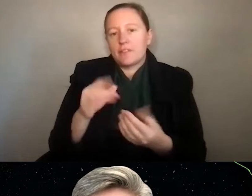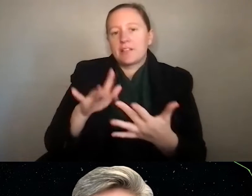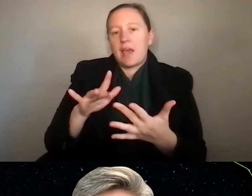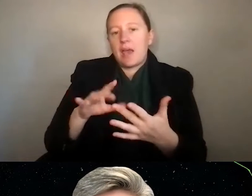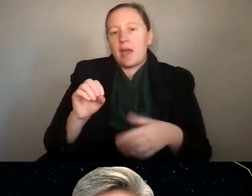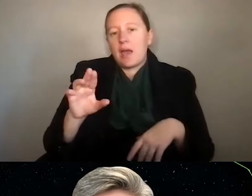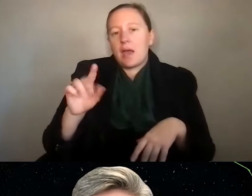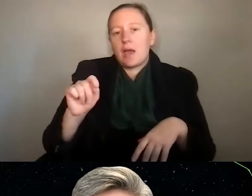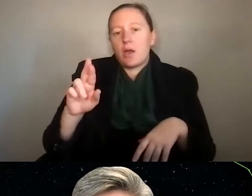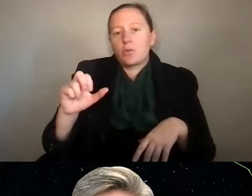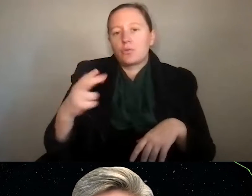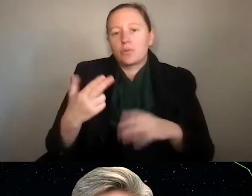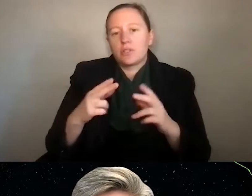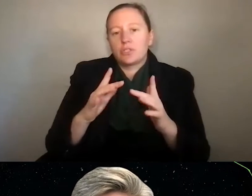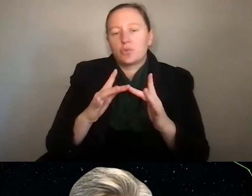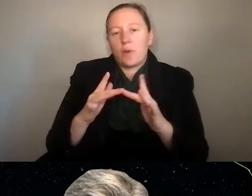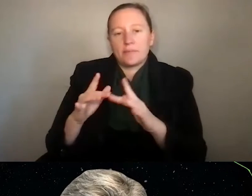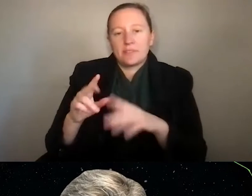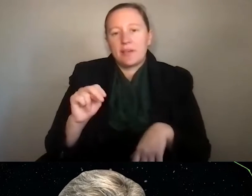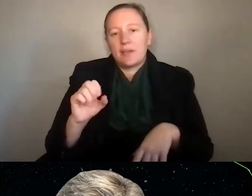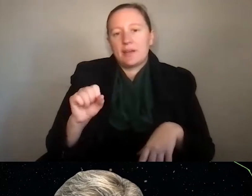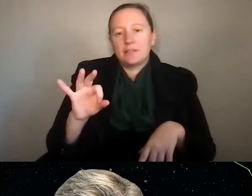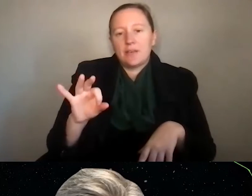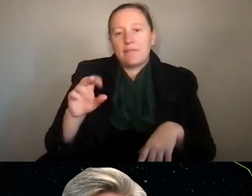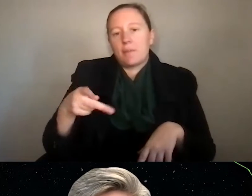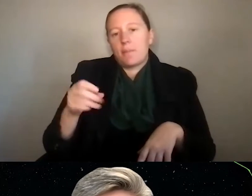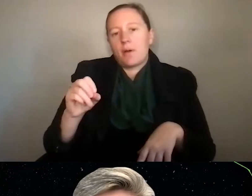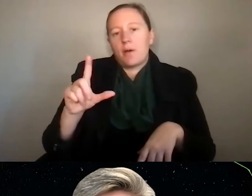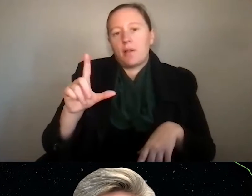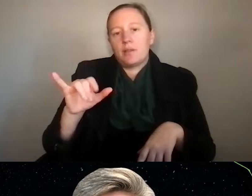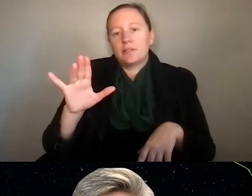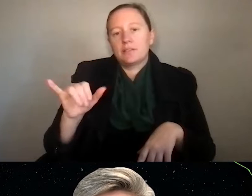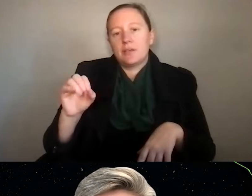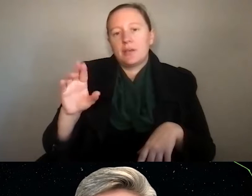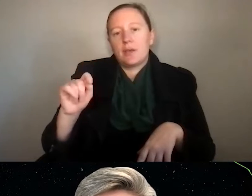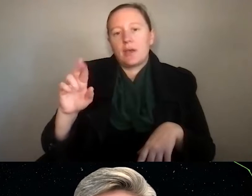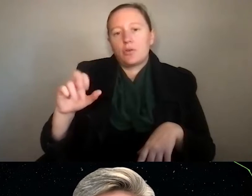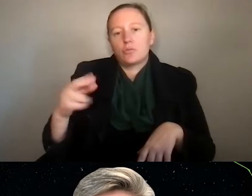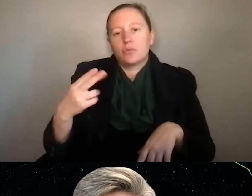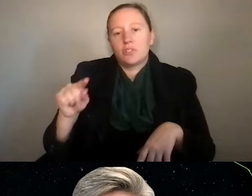and that's nsfpolicyoutreach.com.